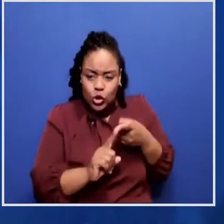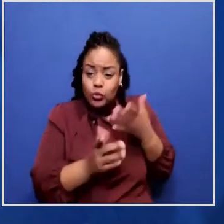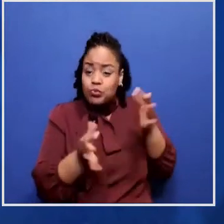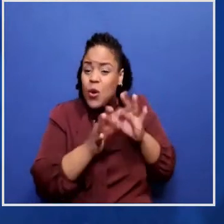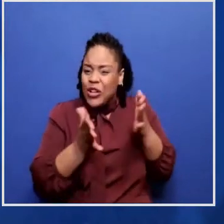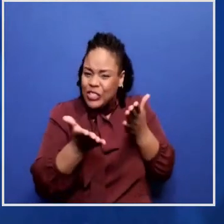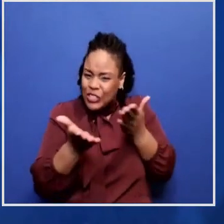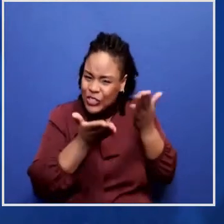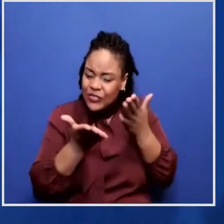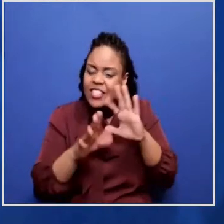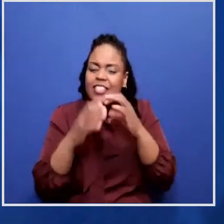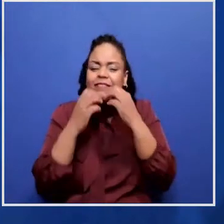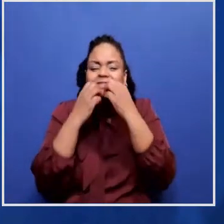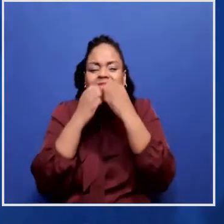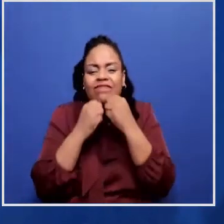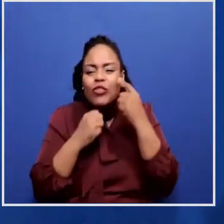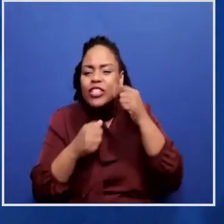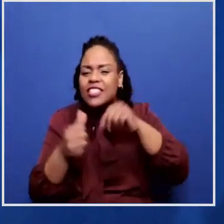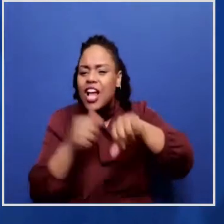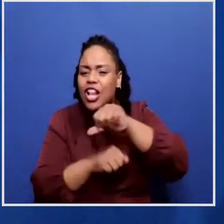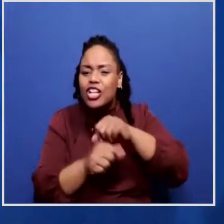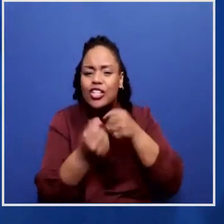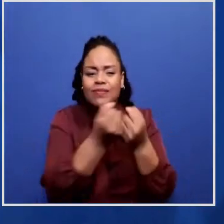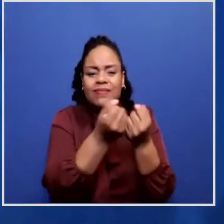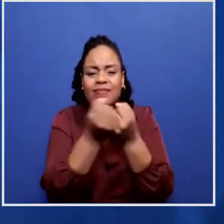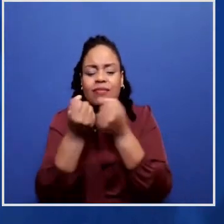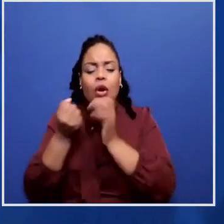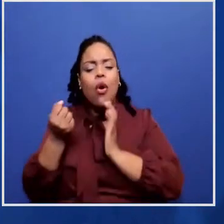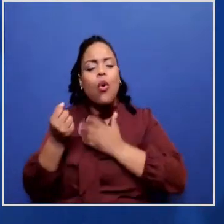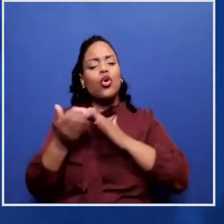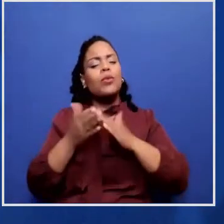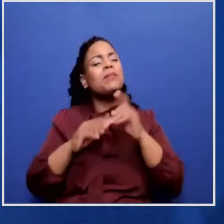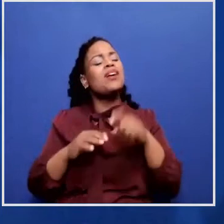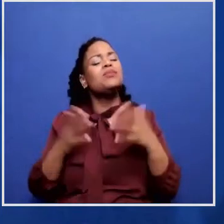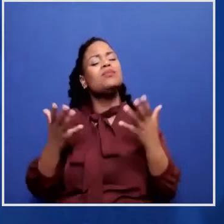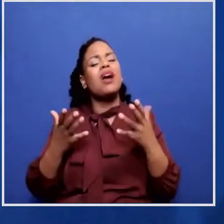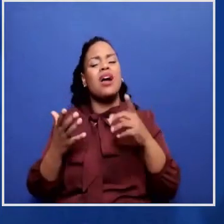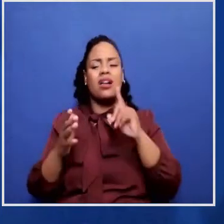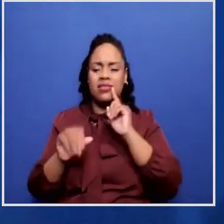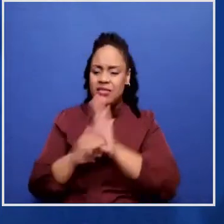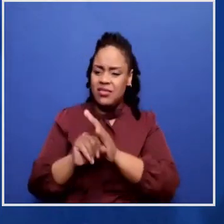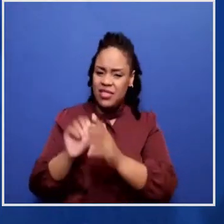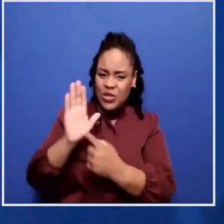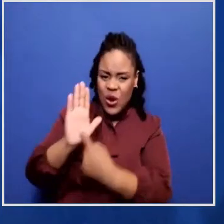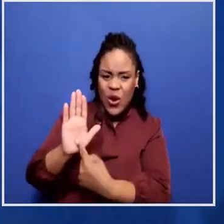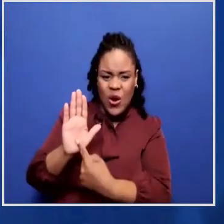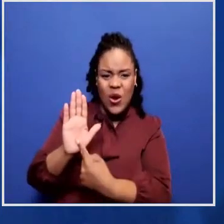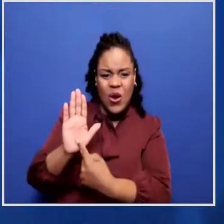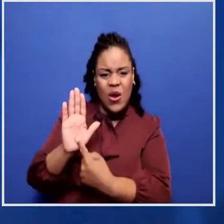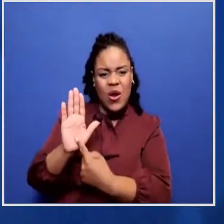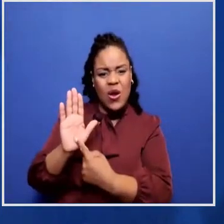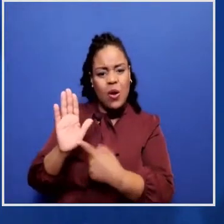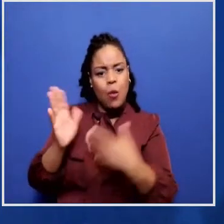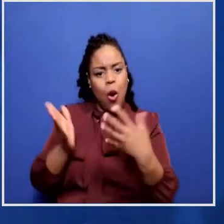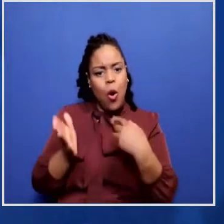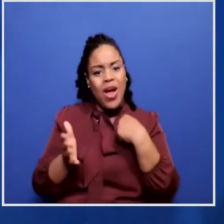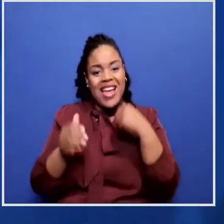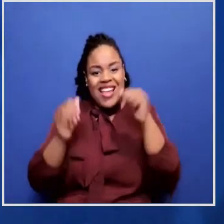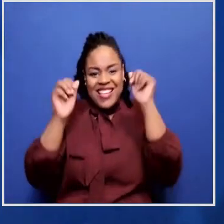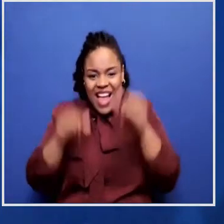TO LOVE OUR NEIGHBORS AS OURSELVES, AND TO CARE FOR ONE